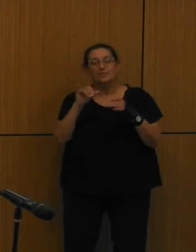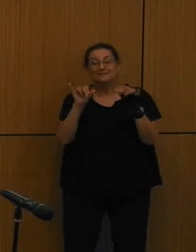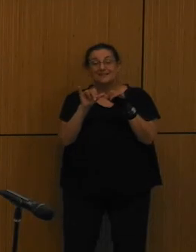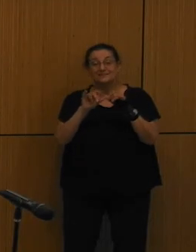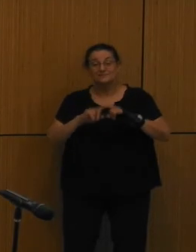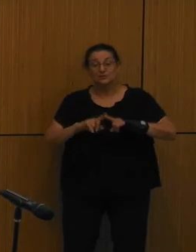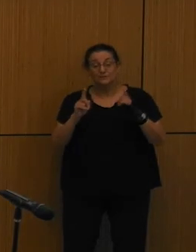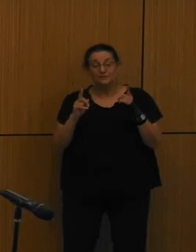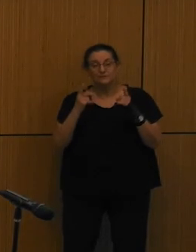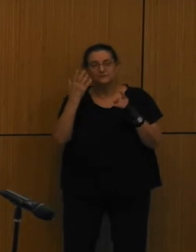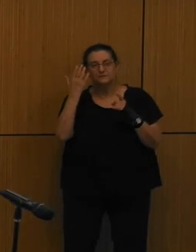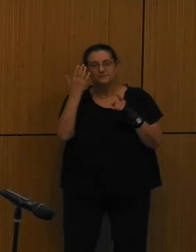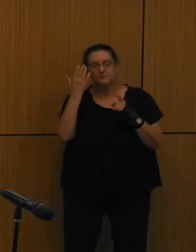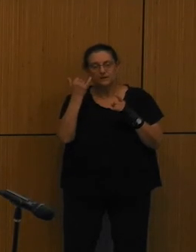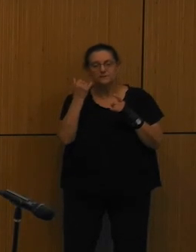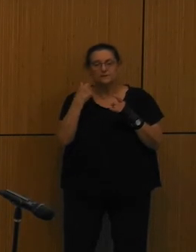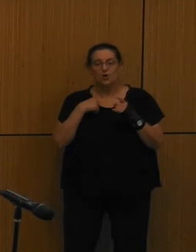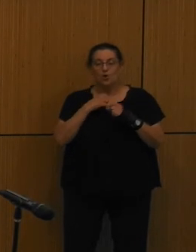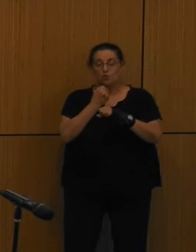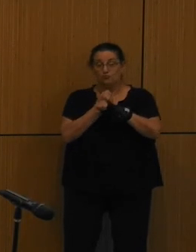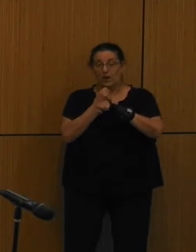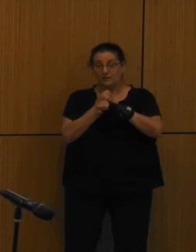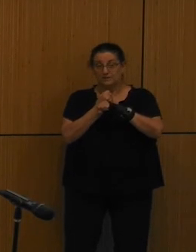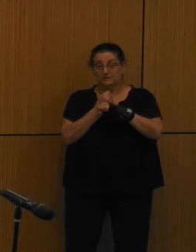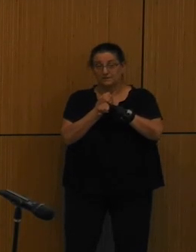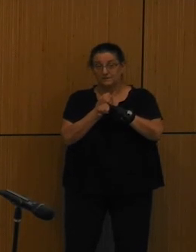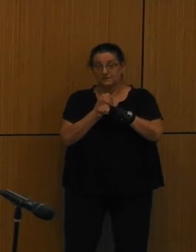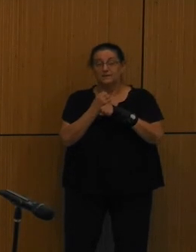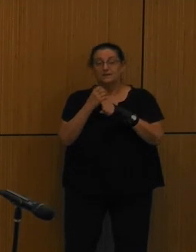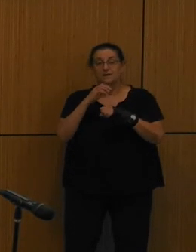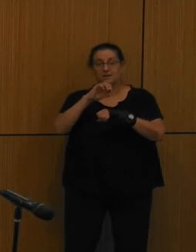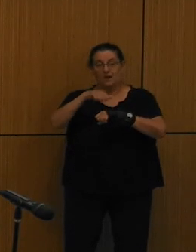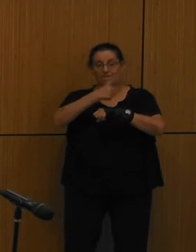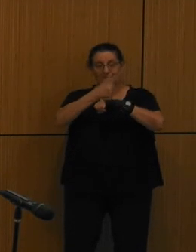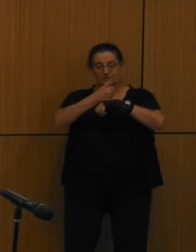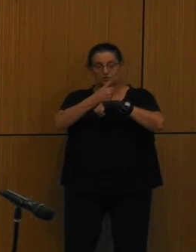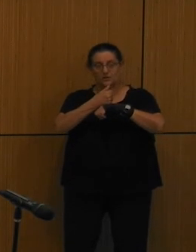that, you know, rock mineral composition and texture tells a story.